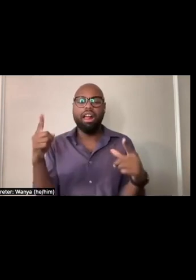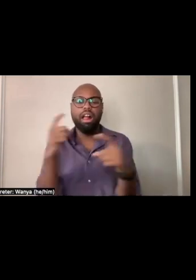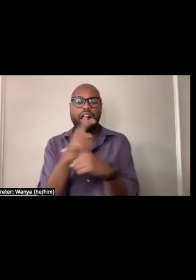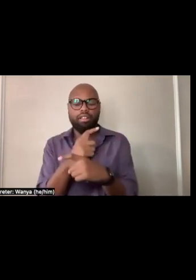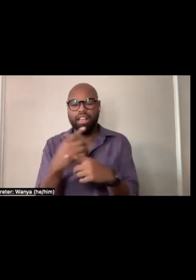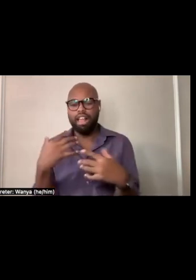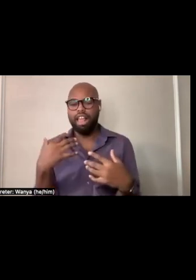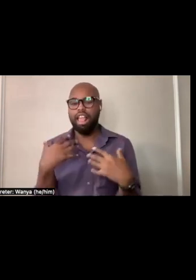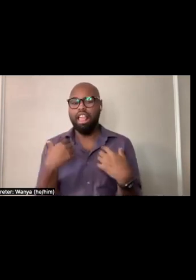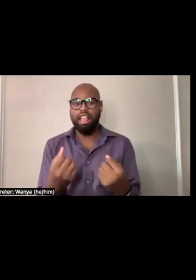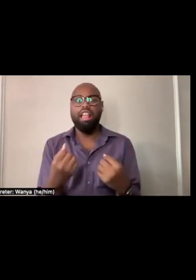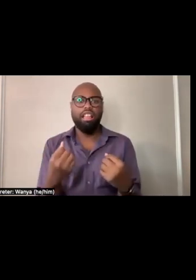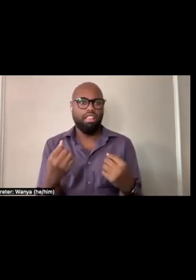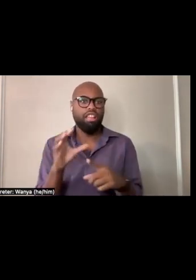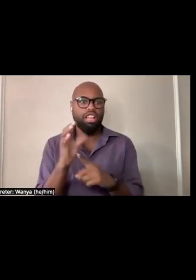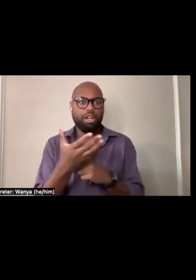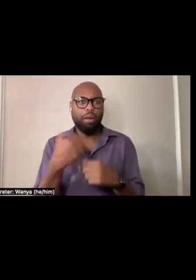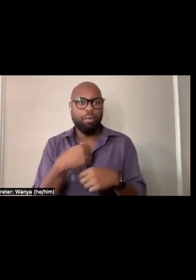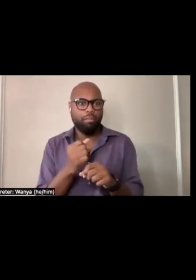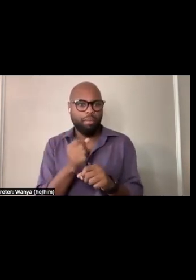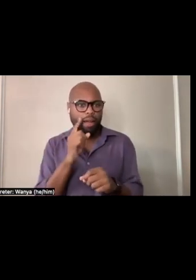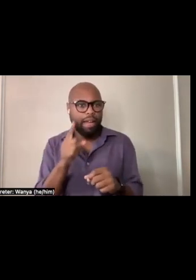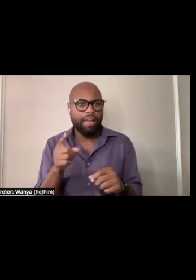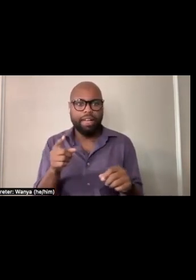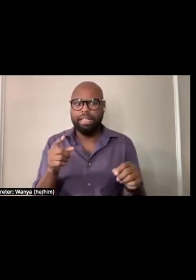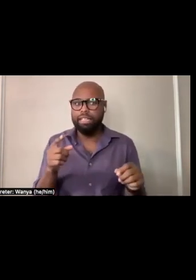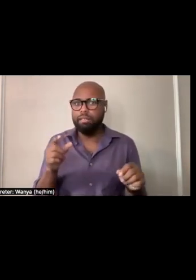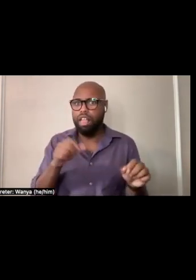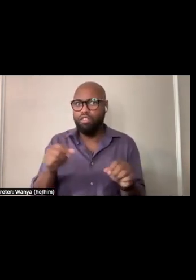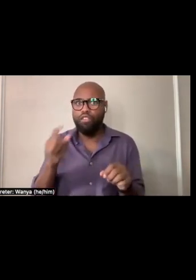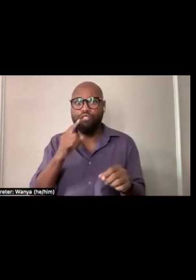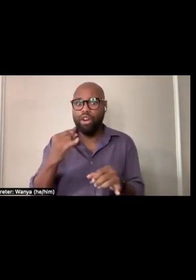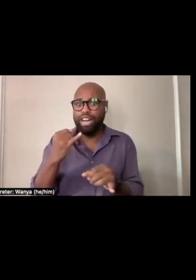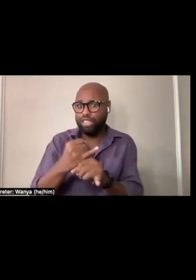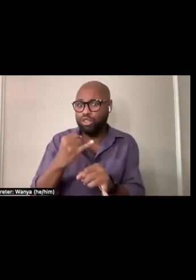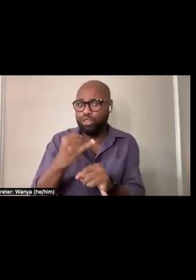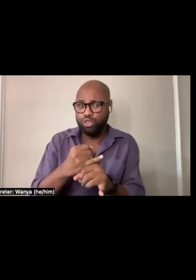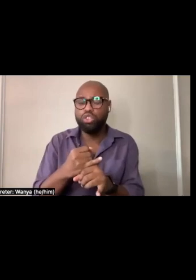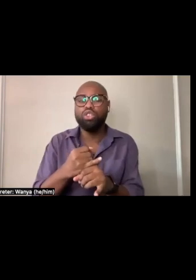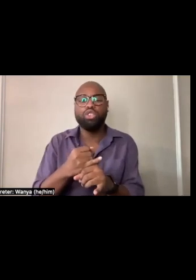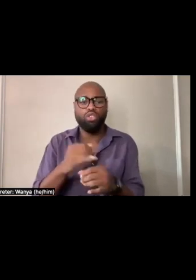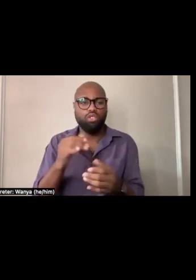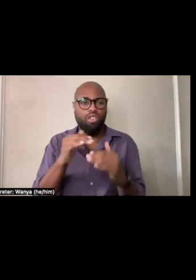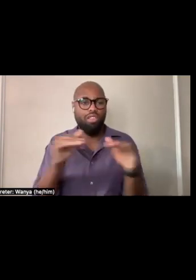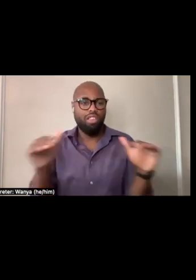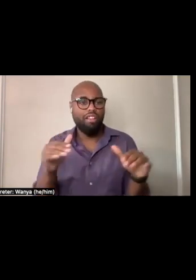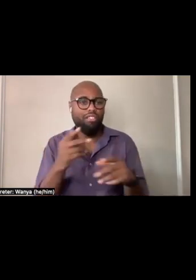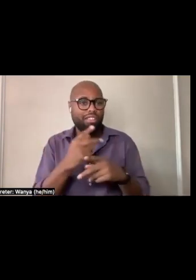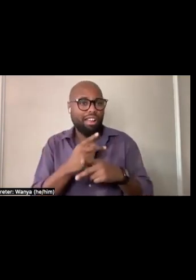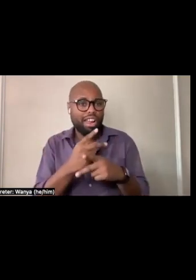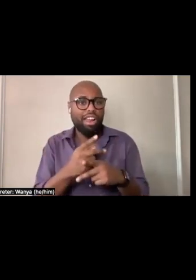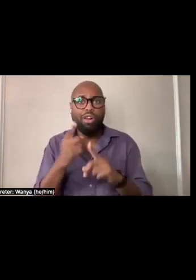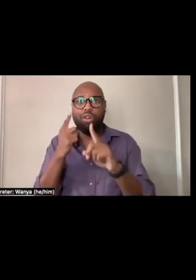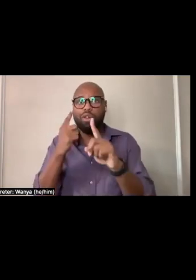made them eligible actually for institutional levels of care. The goals were to improve health and prevent deaths.